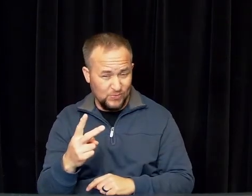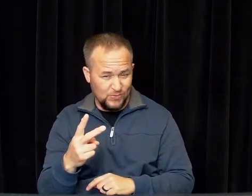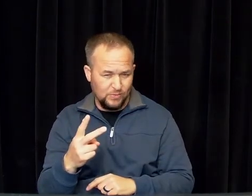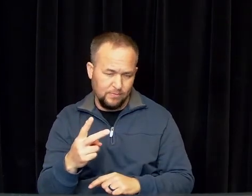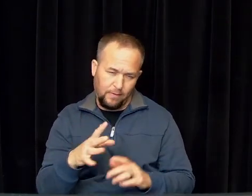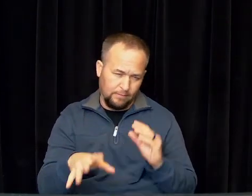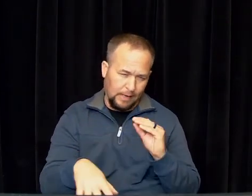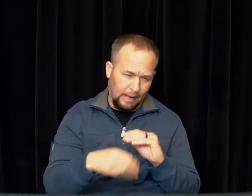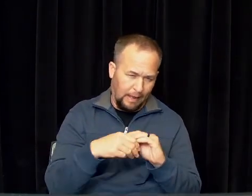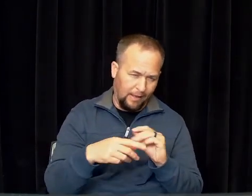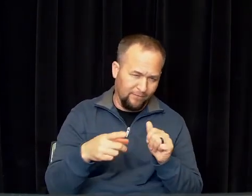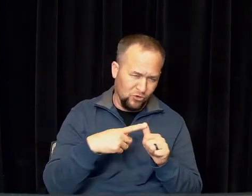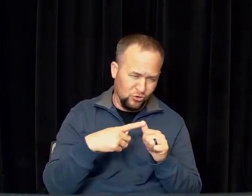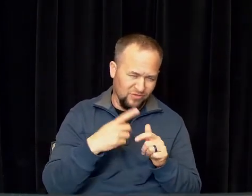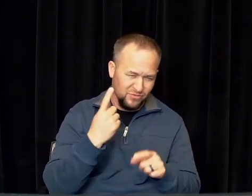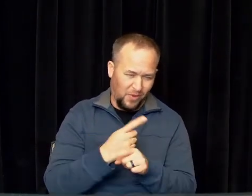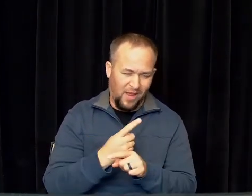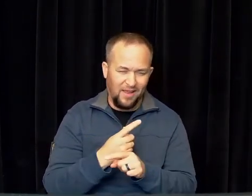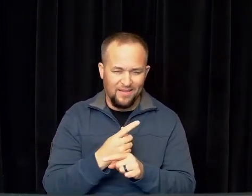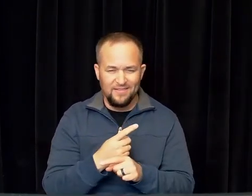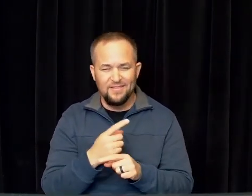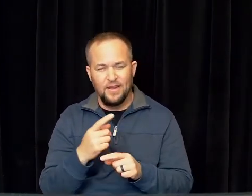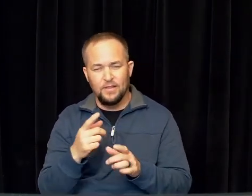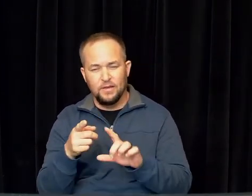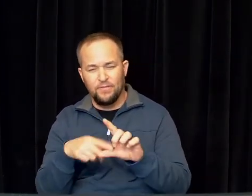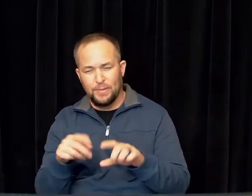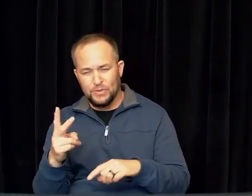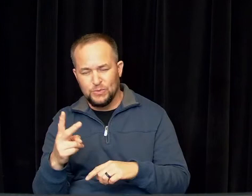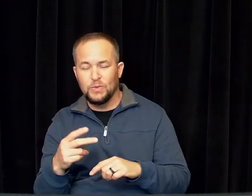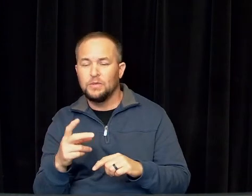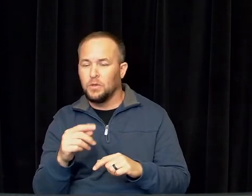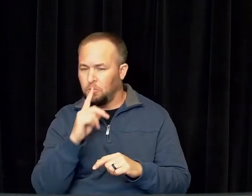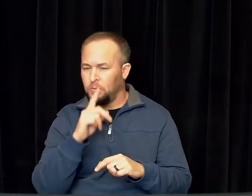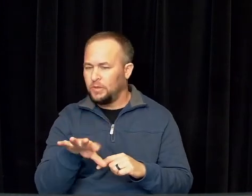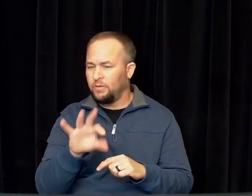add up those 2 numbers and then divided by 2. So, essentially you're finding the mean